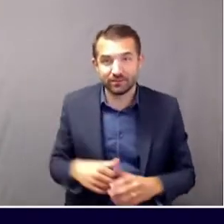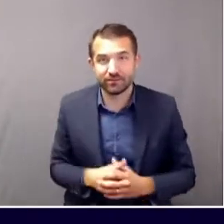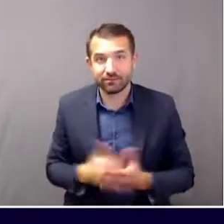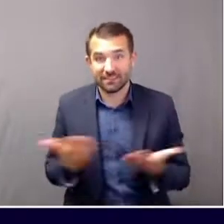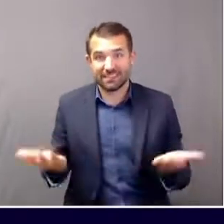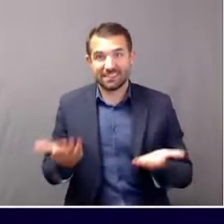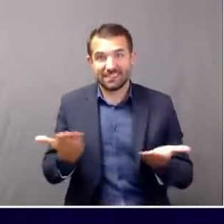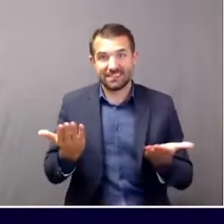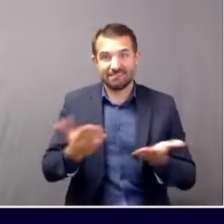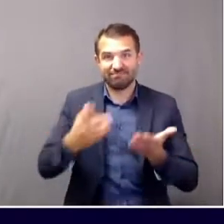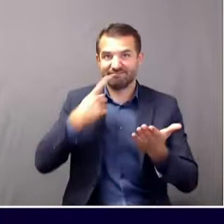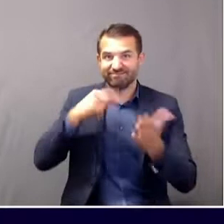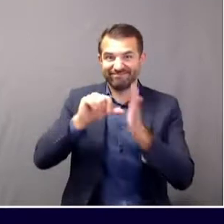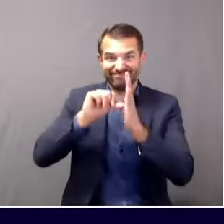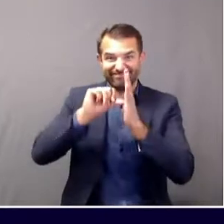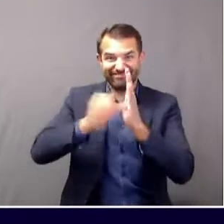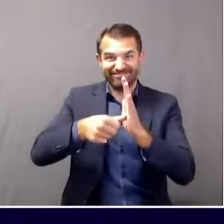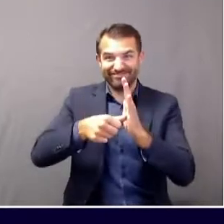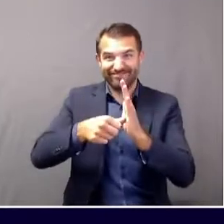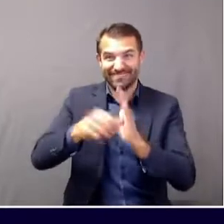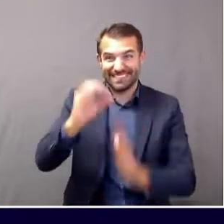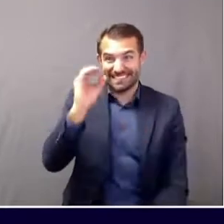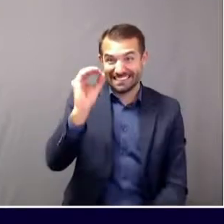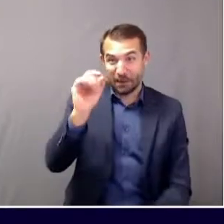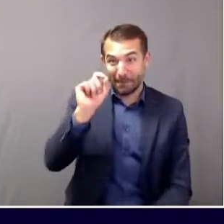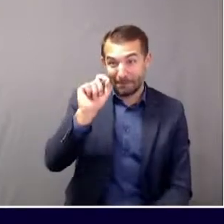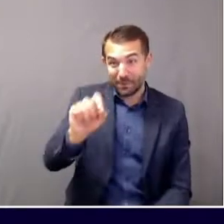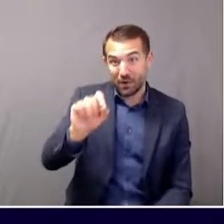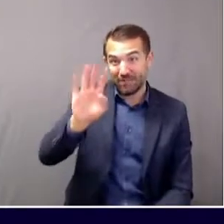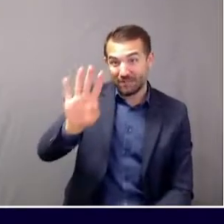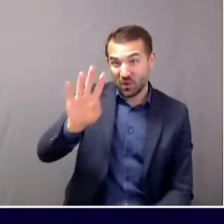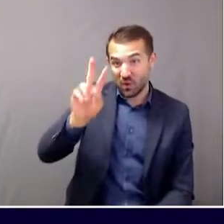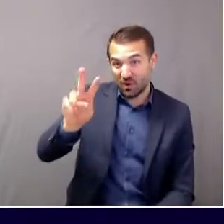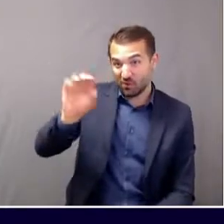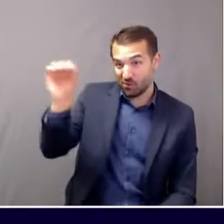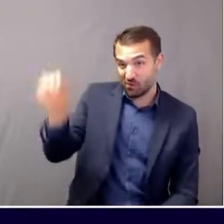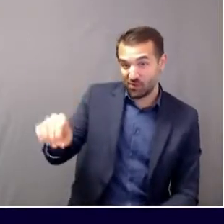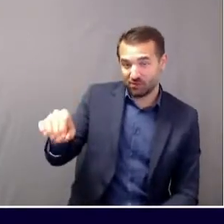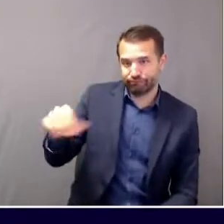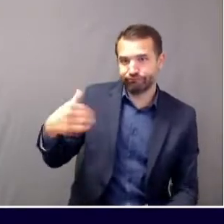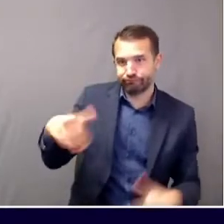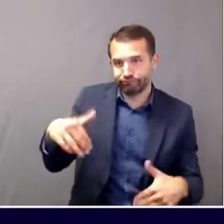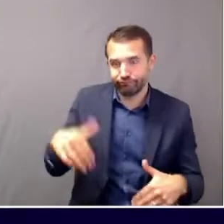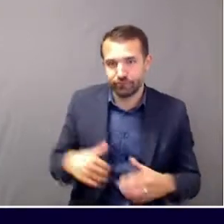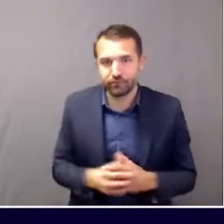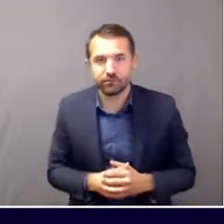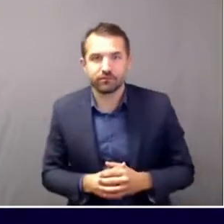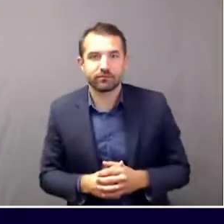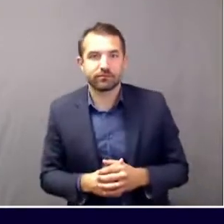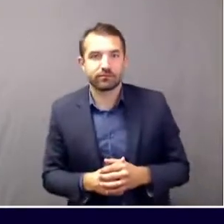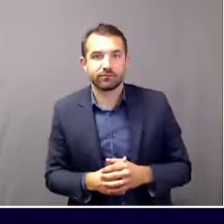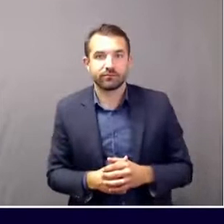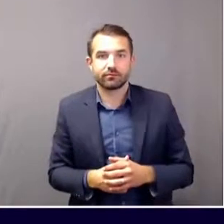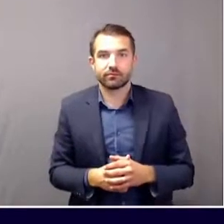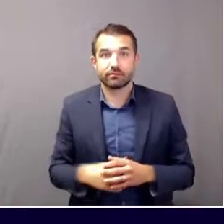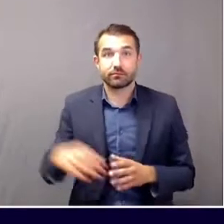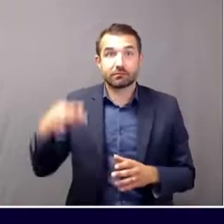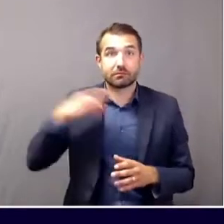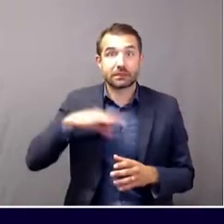two percent in terms of our testing Bali